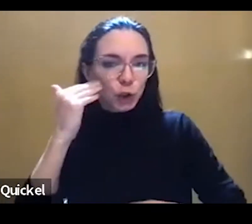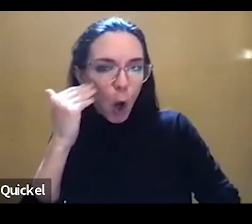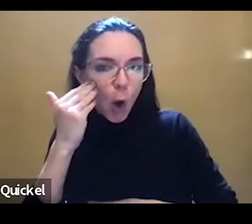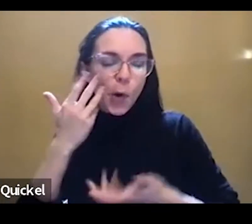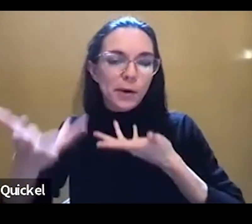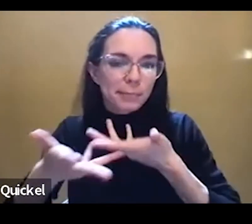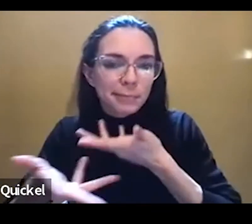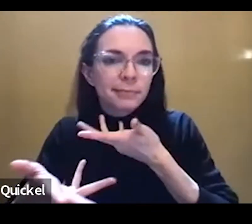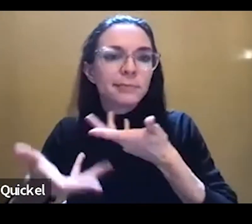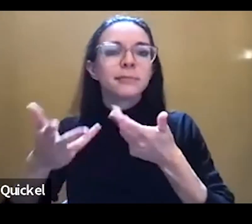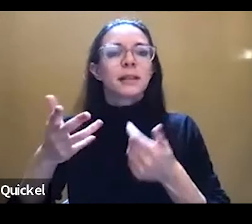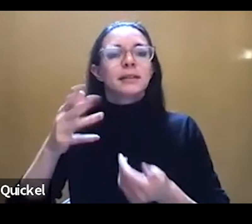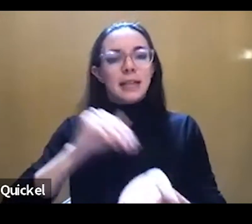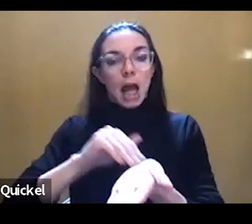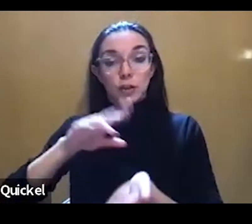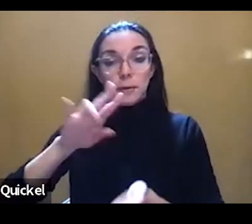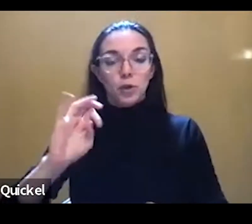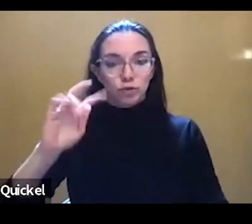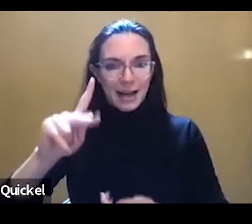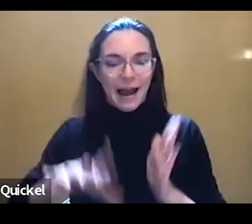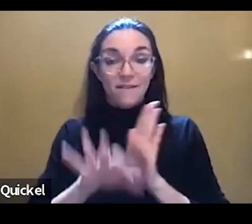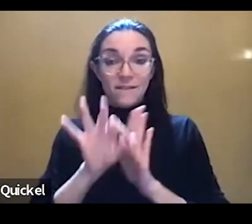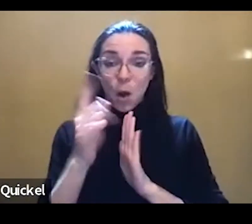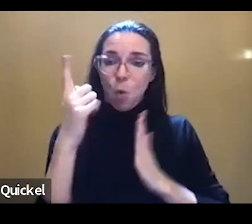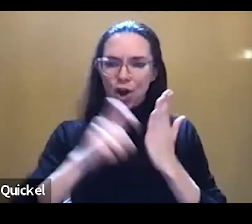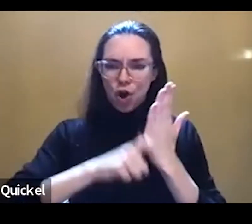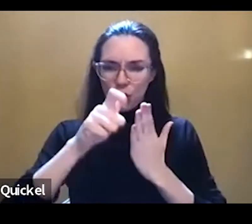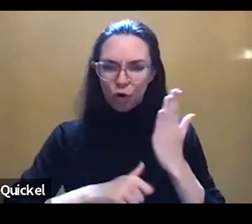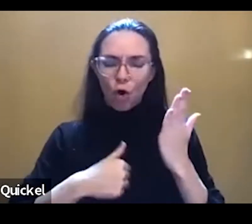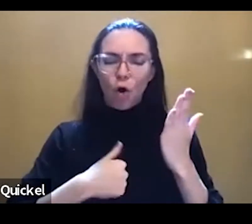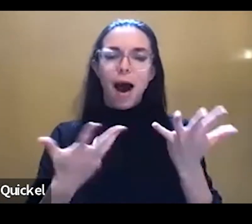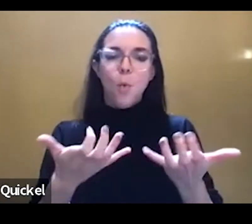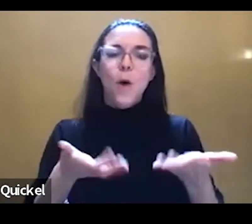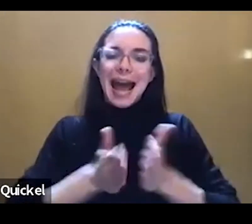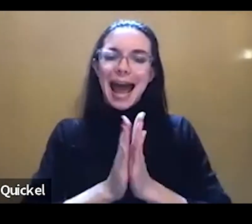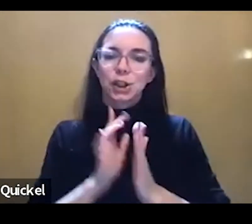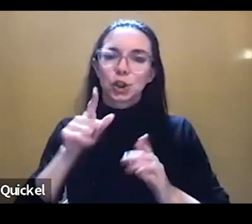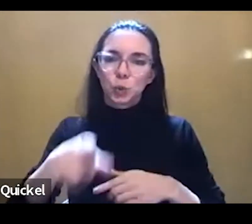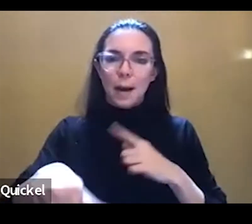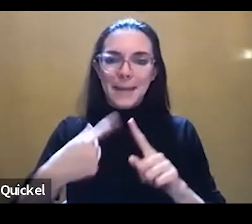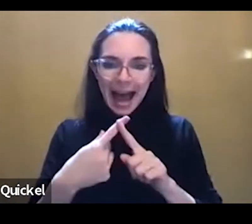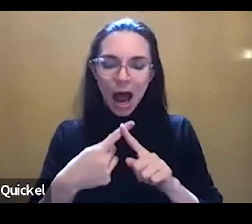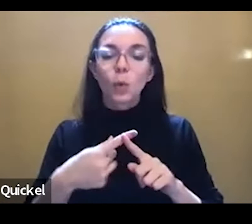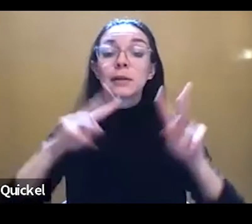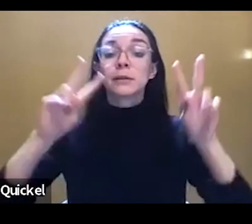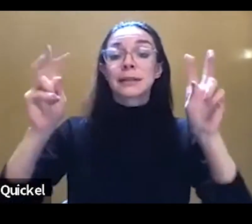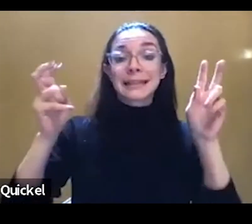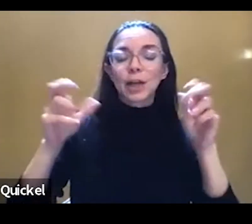when I was doing my research, getting ready for today, and came across an article I want to ask you about. It's entitled "Can Disability Accommodation